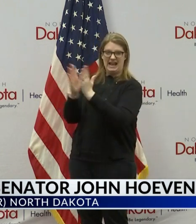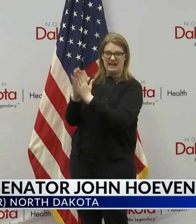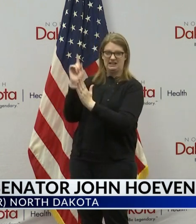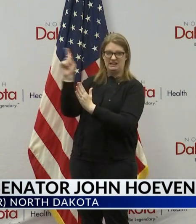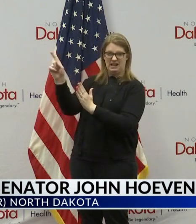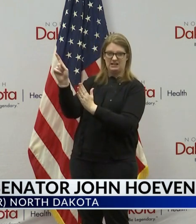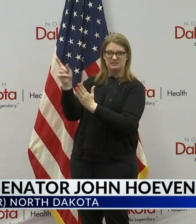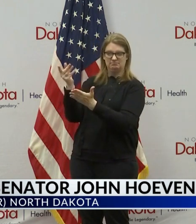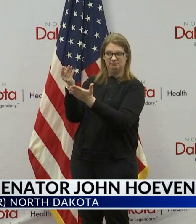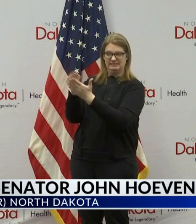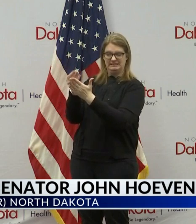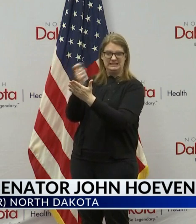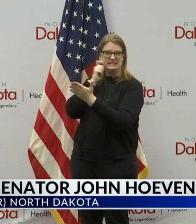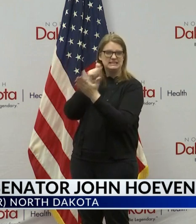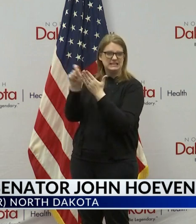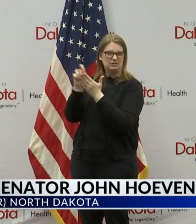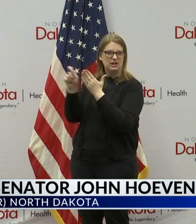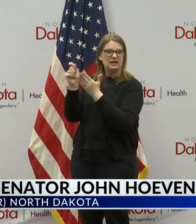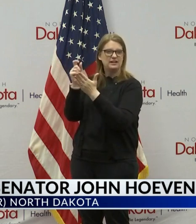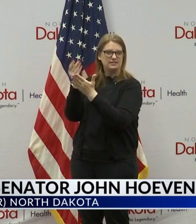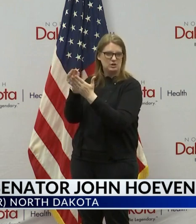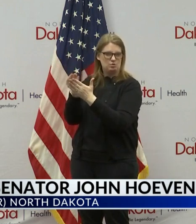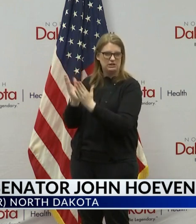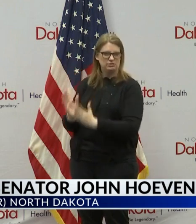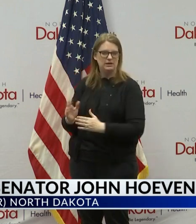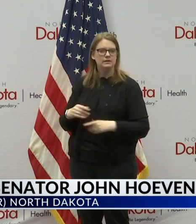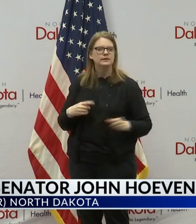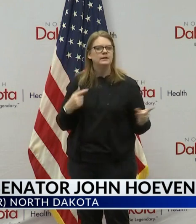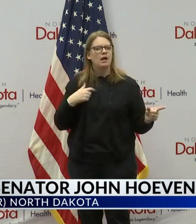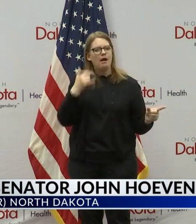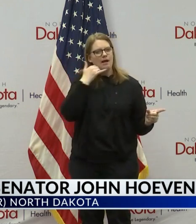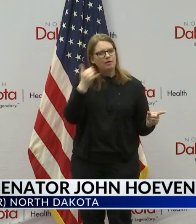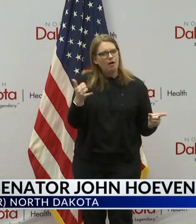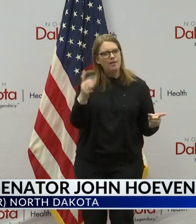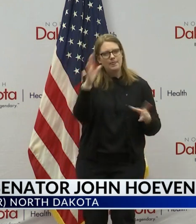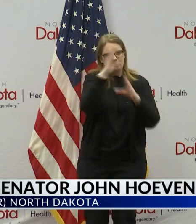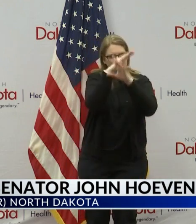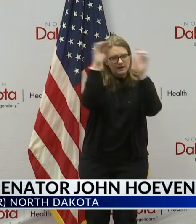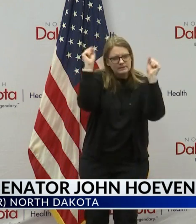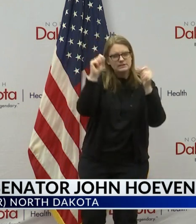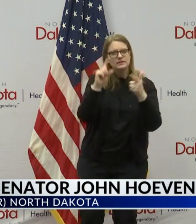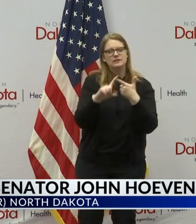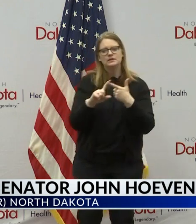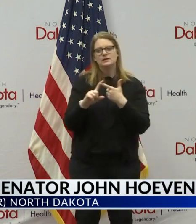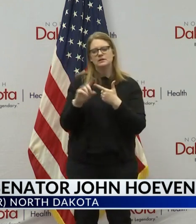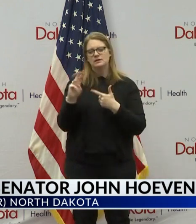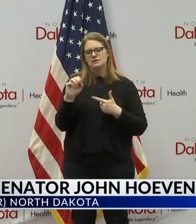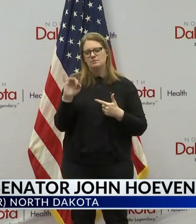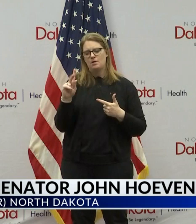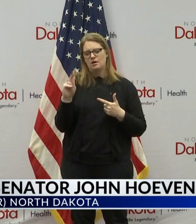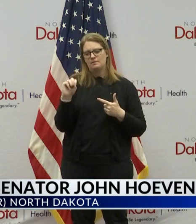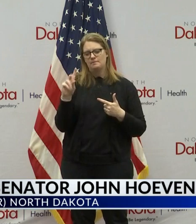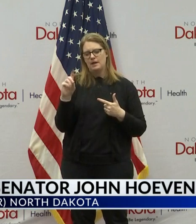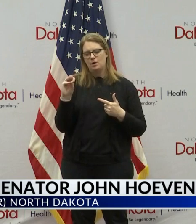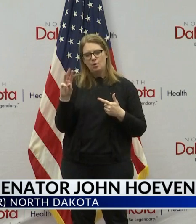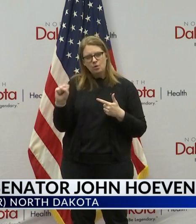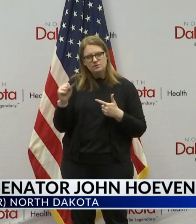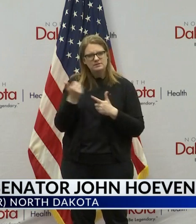SOMETHING, BUT WE ALSO WENT DIRECT TO TREASURY. MORE THAN THAT I HAD CALLS WITH THE PRESIDENT AND THE